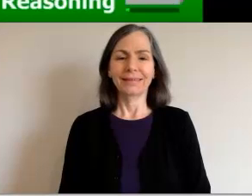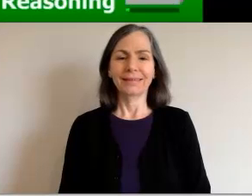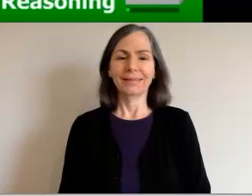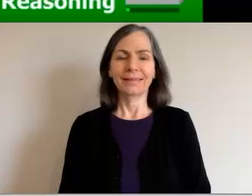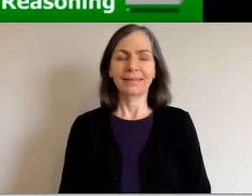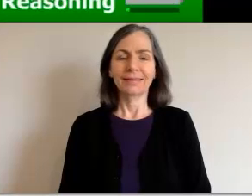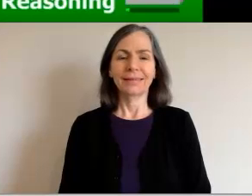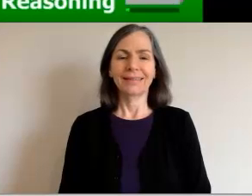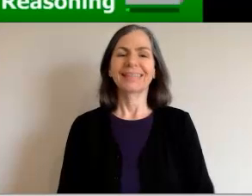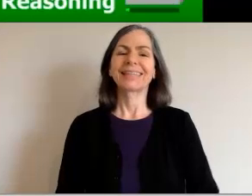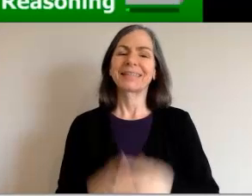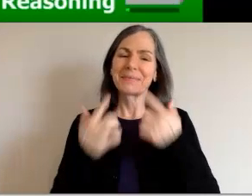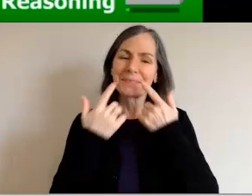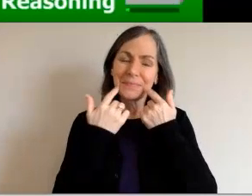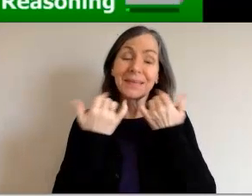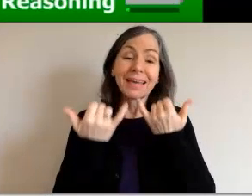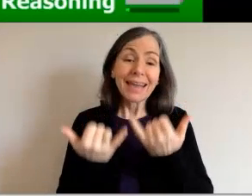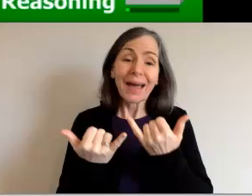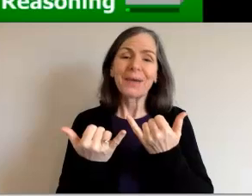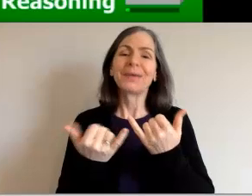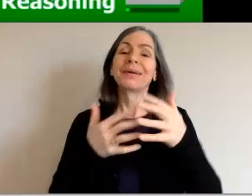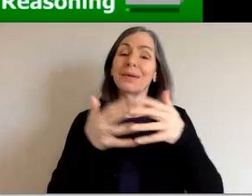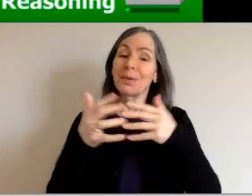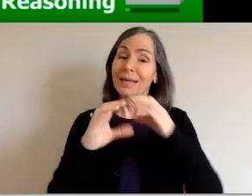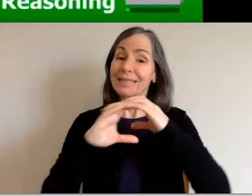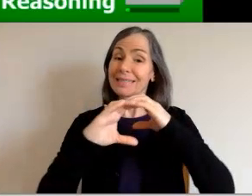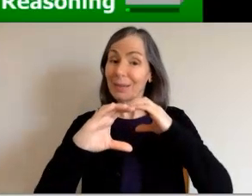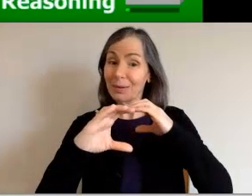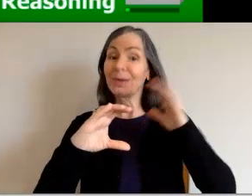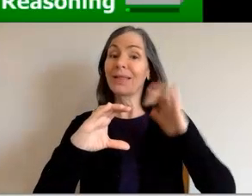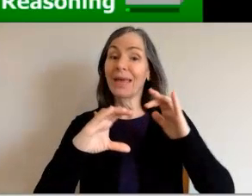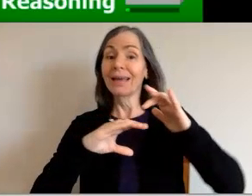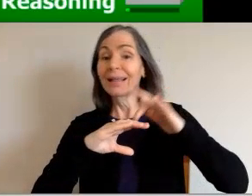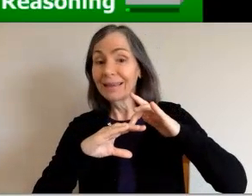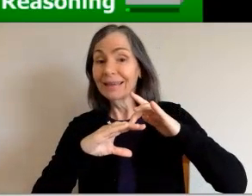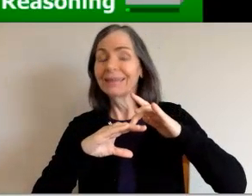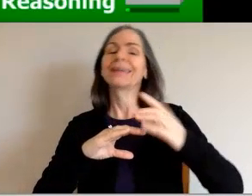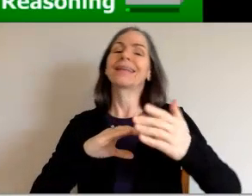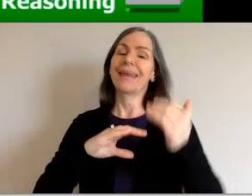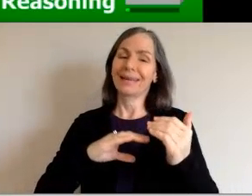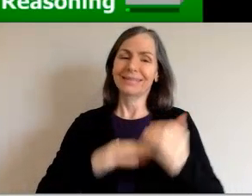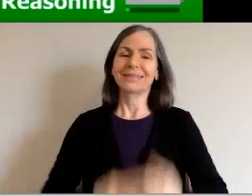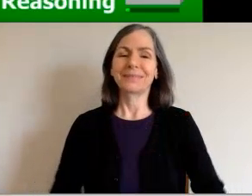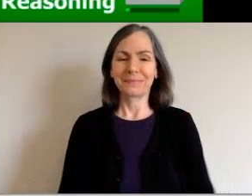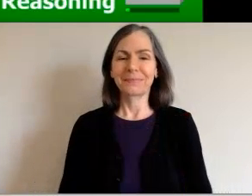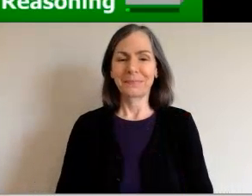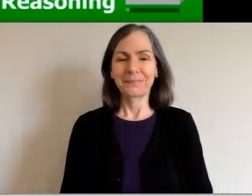[giggling] And now we are going to click on this gray cylinder so we can get to the next step.